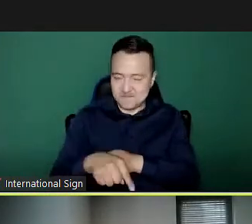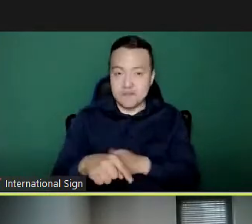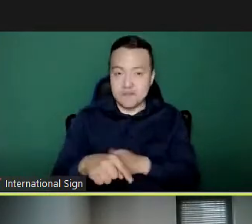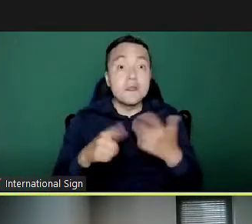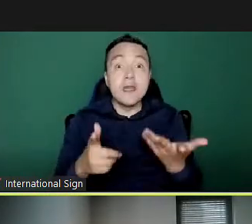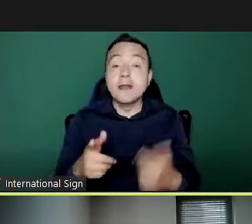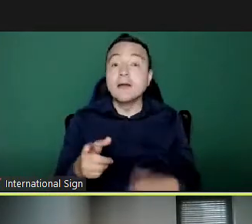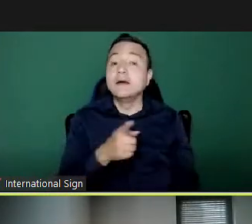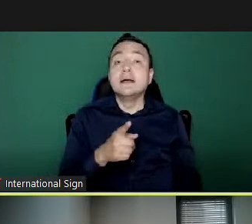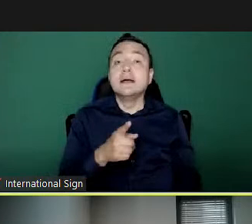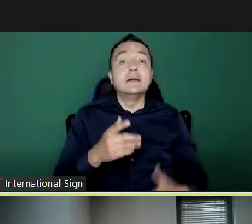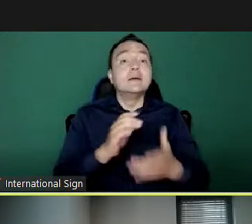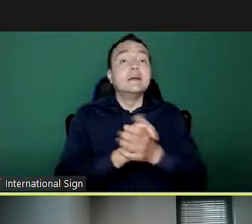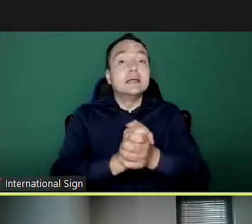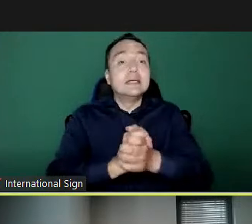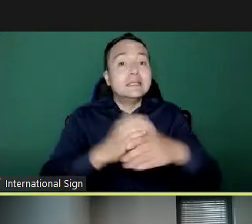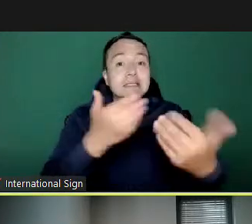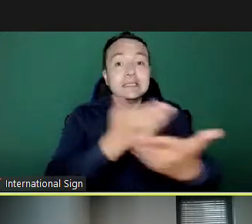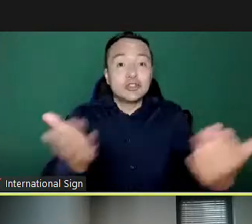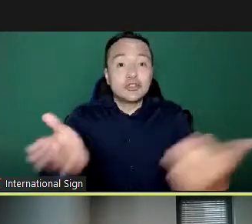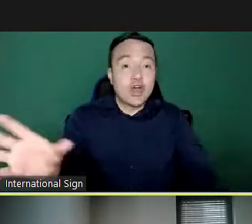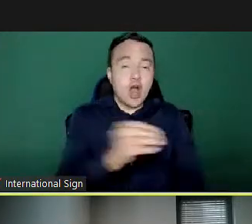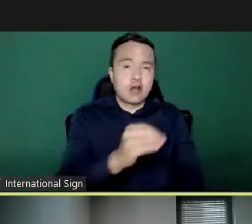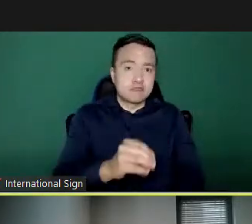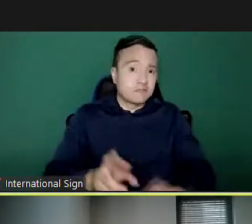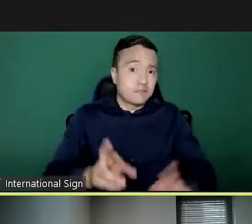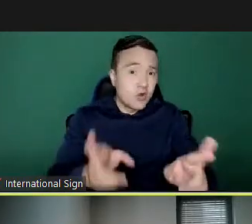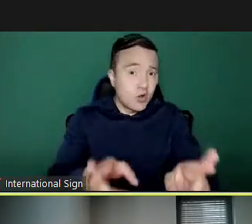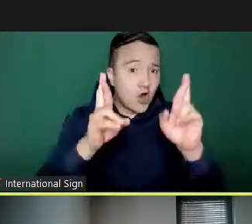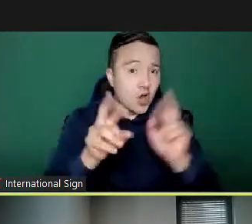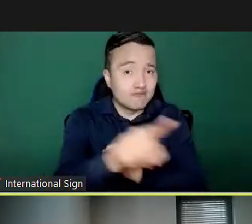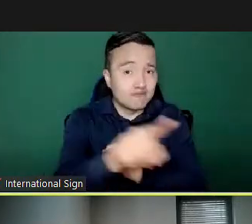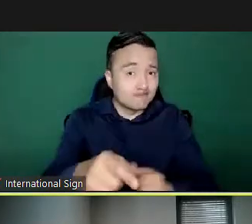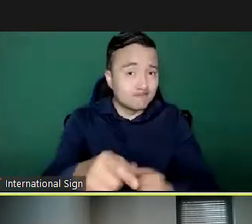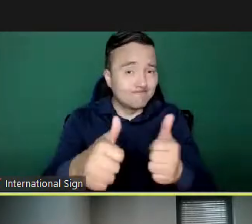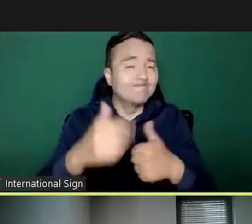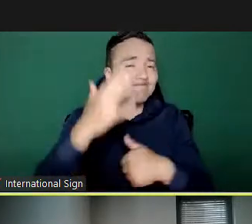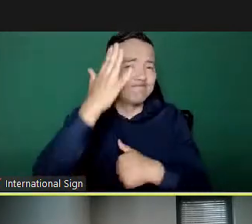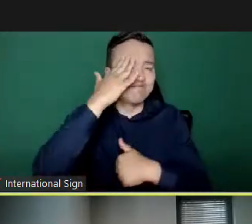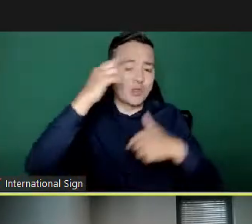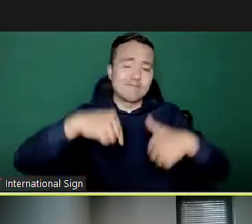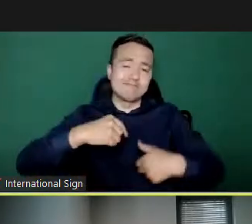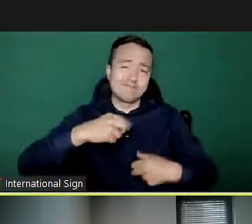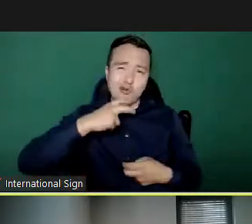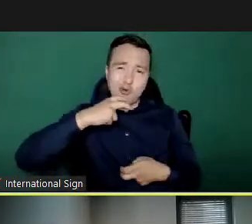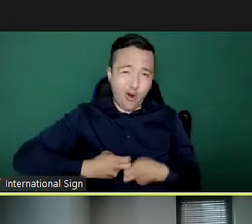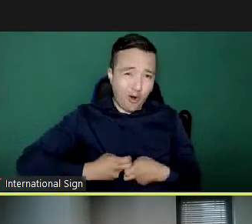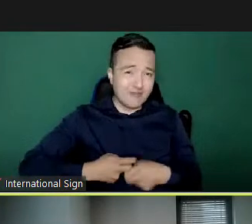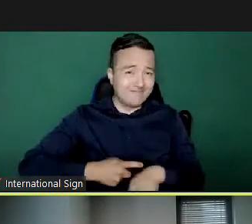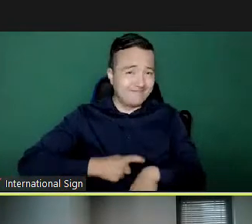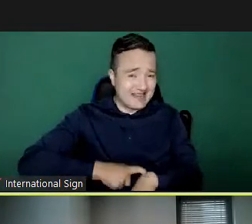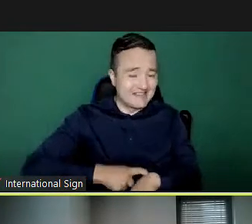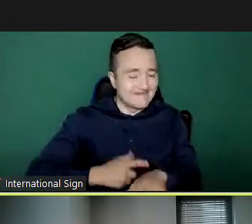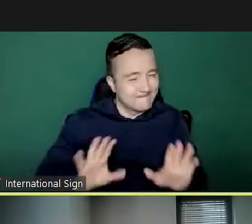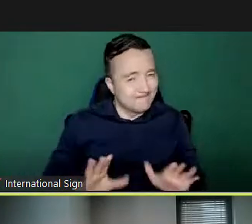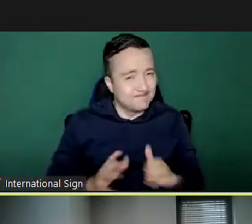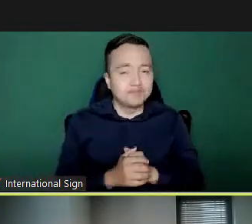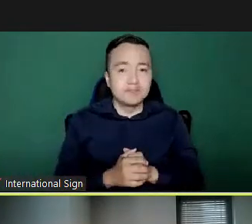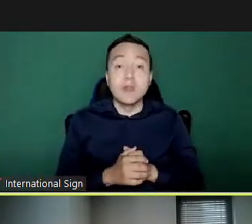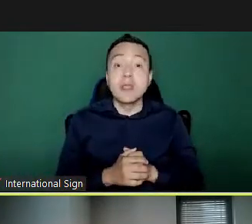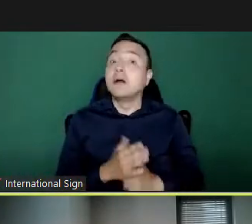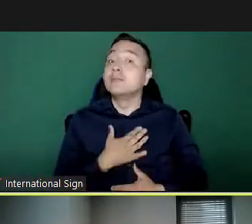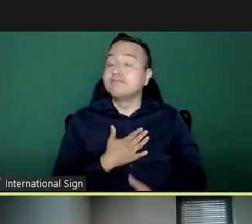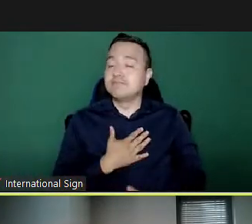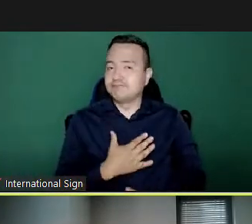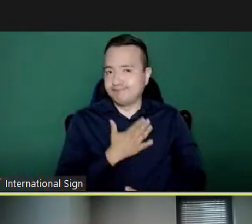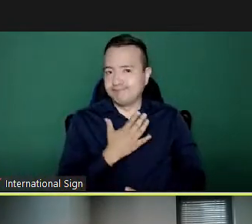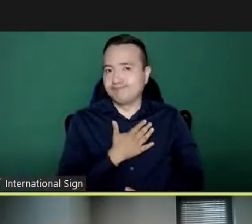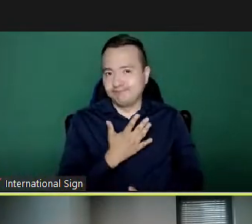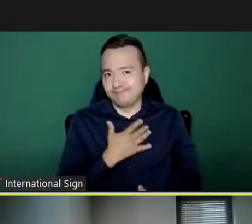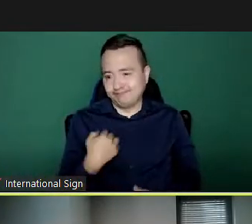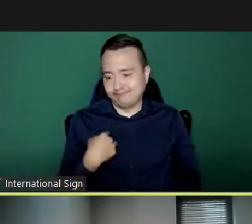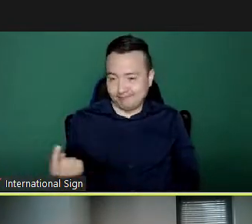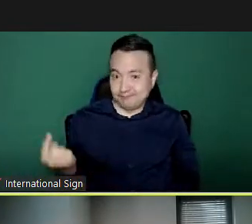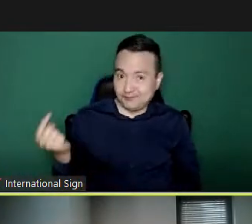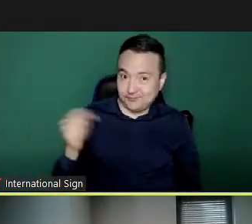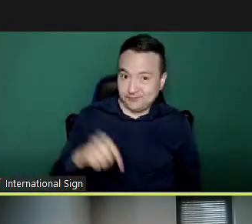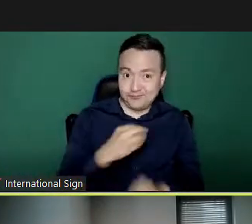vice Minister Dr. Sosa, Dr. Seguera, and with Honorable Minister Tufton.